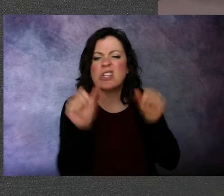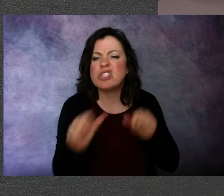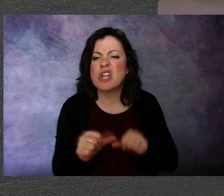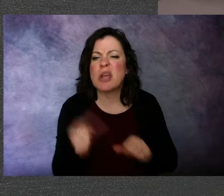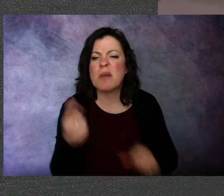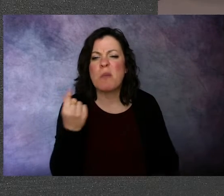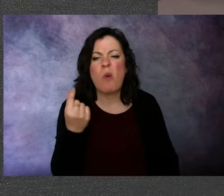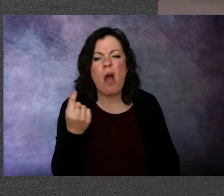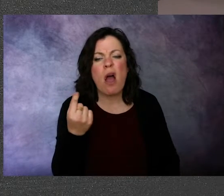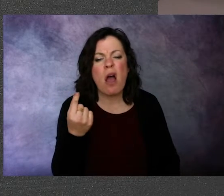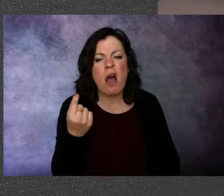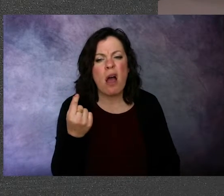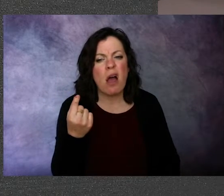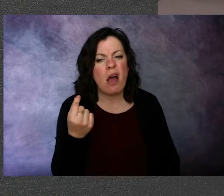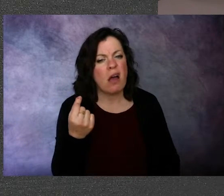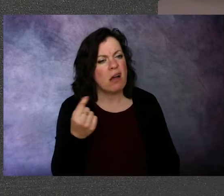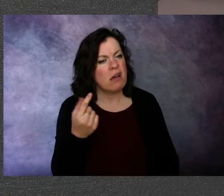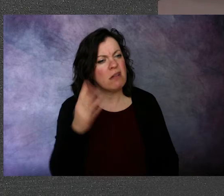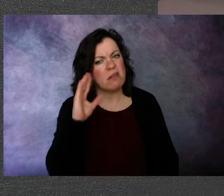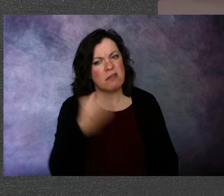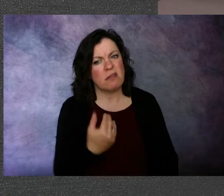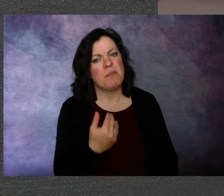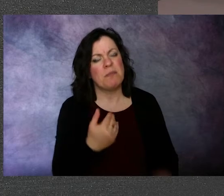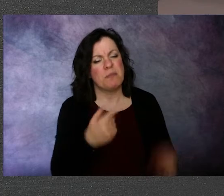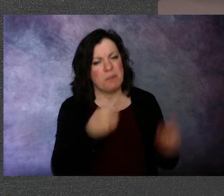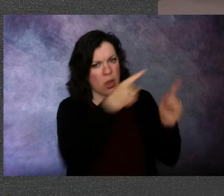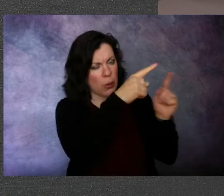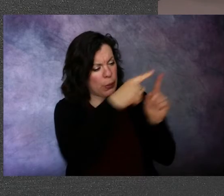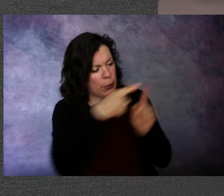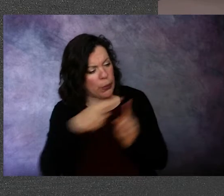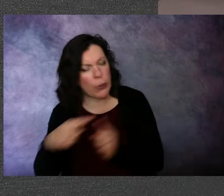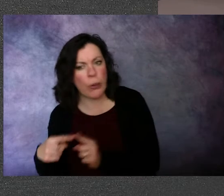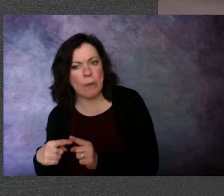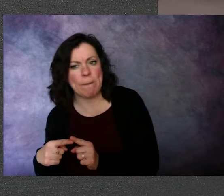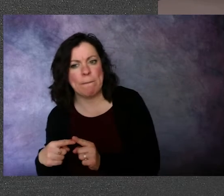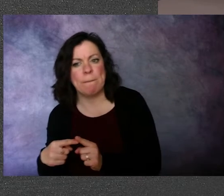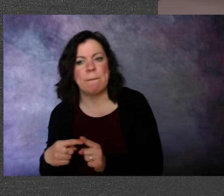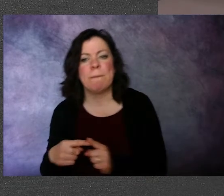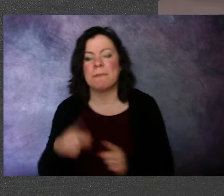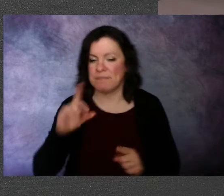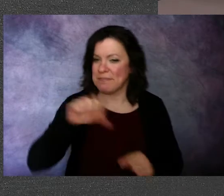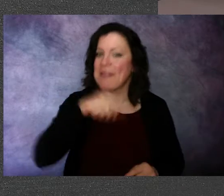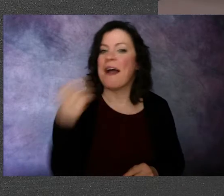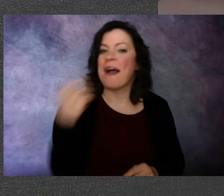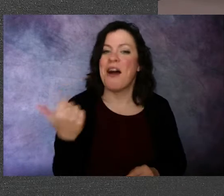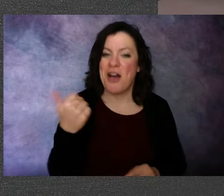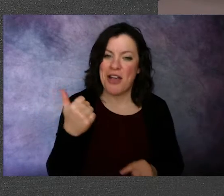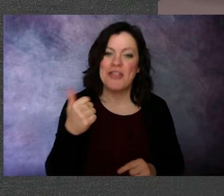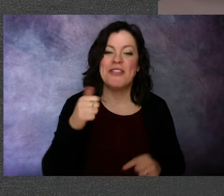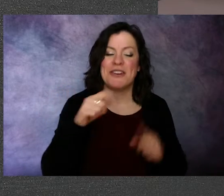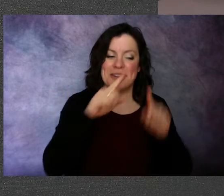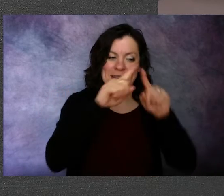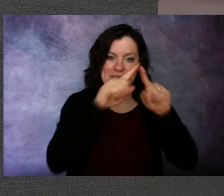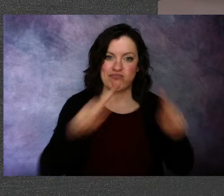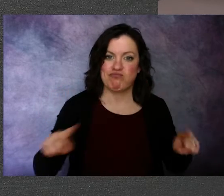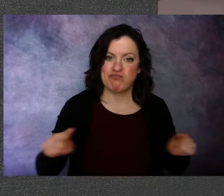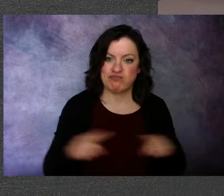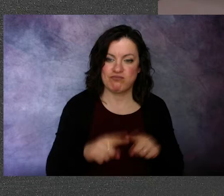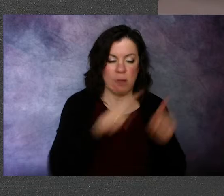Has three sides. That's right, a triangle. So we're gonna have to draw a triangle, draw this U shape,